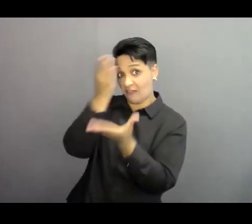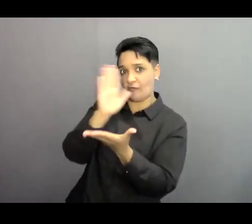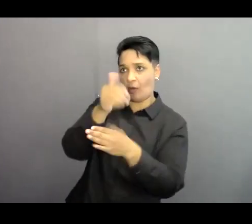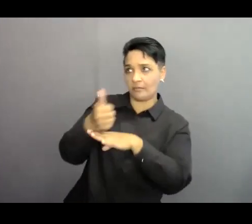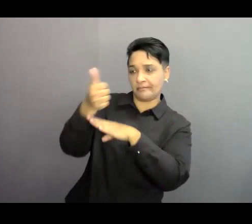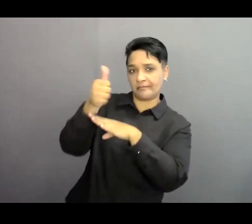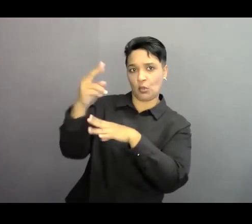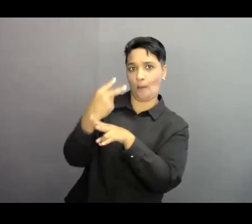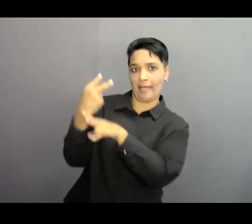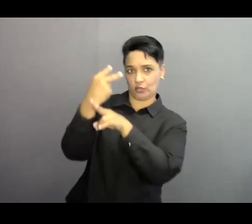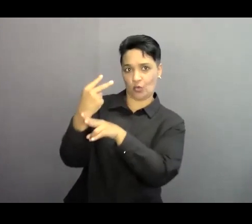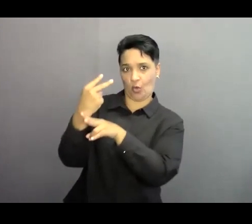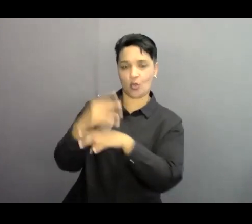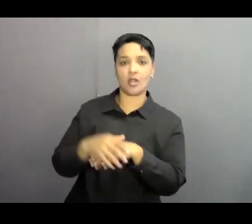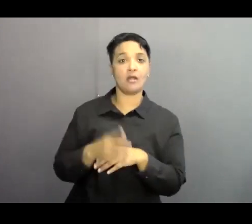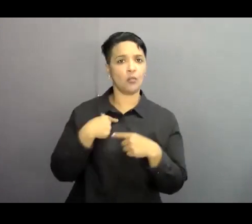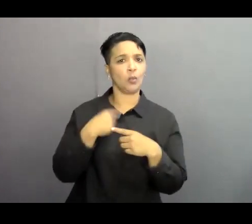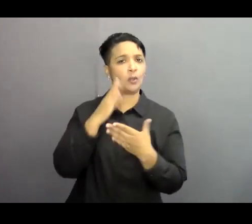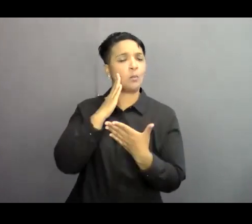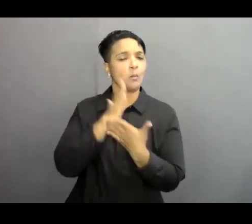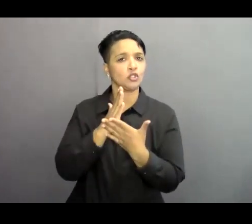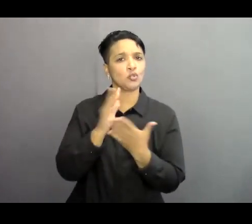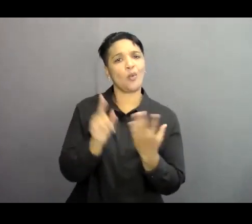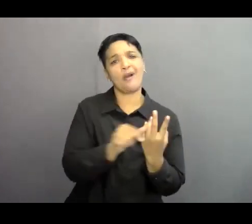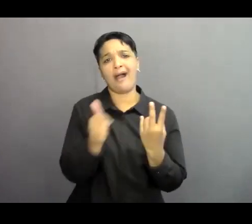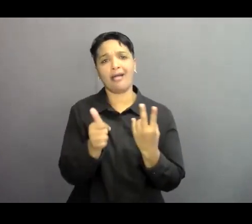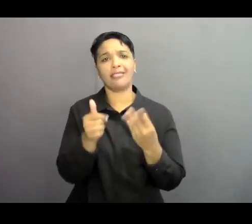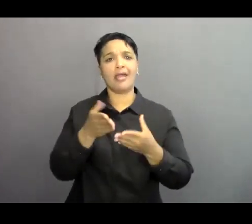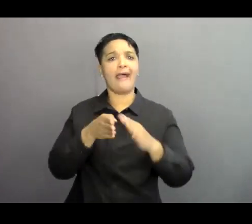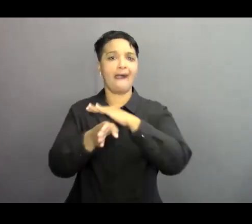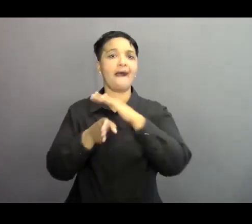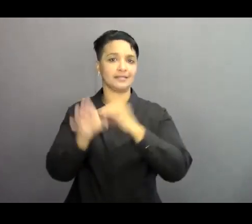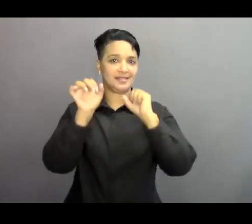to make sure that an alternative format is made available for anyone who can't use Google Docs.